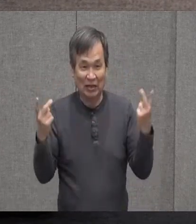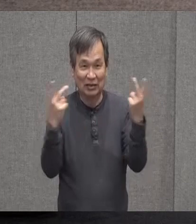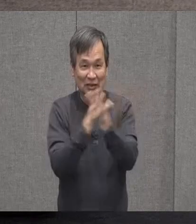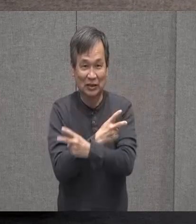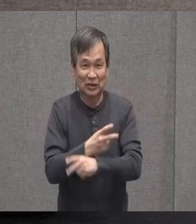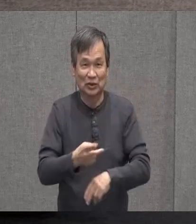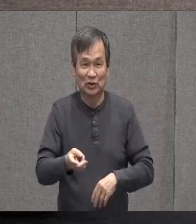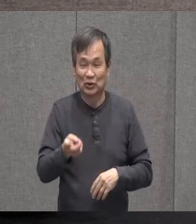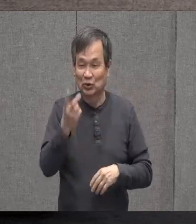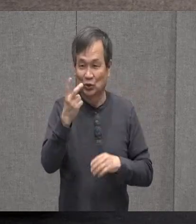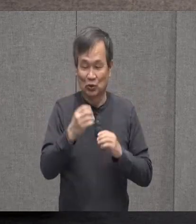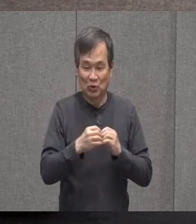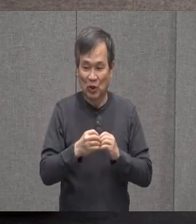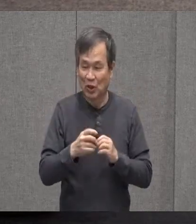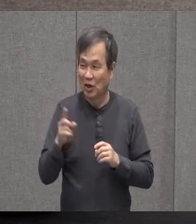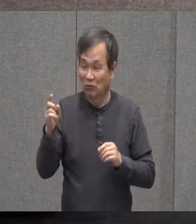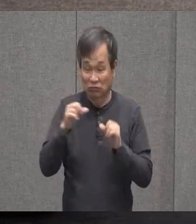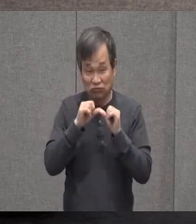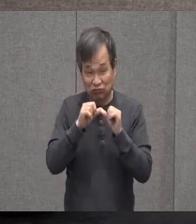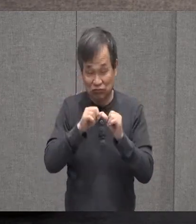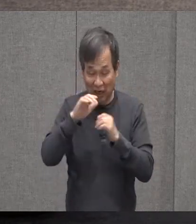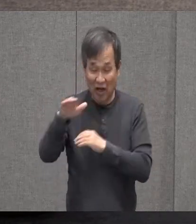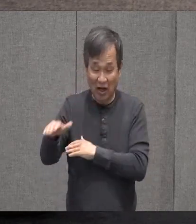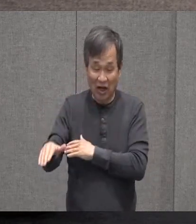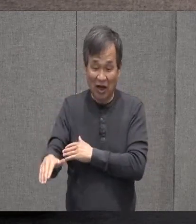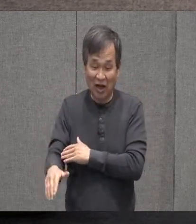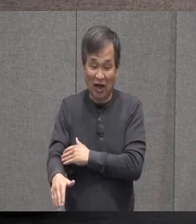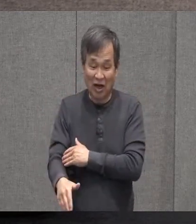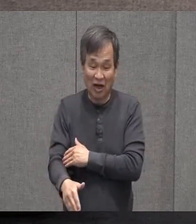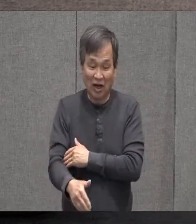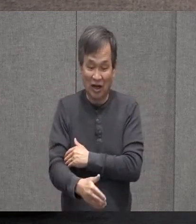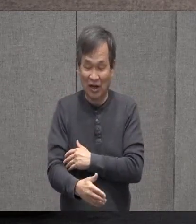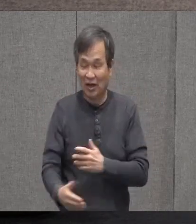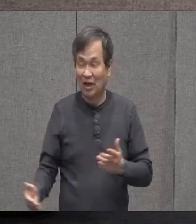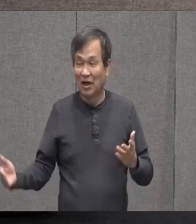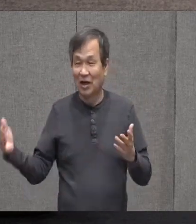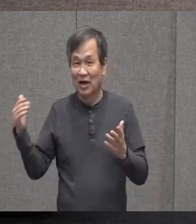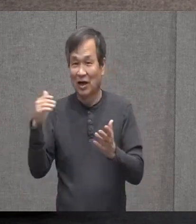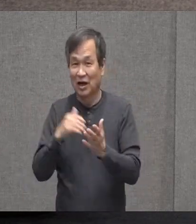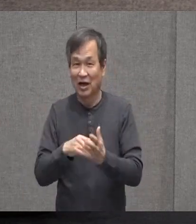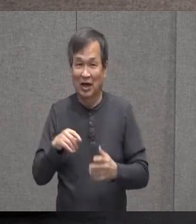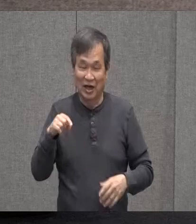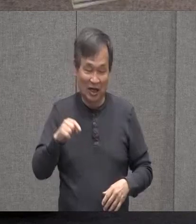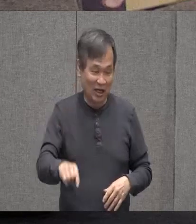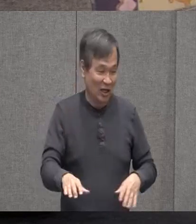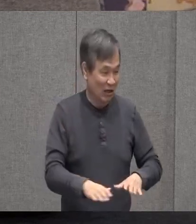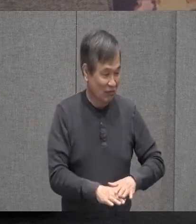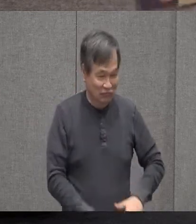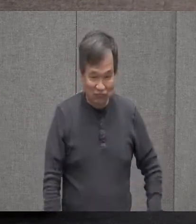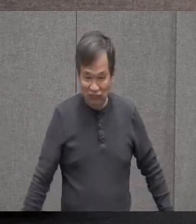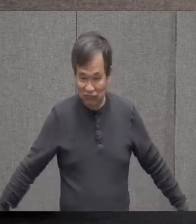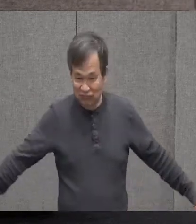The Haktaks worked late into the night filling and emptying the pot until their floor was covered with coins.